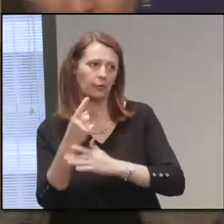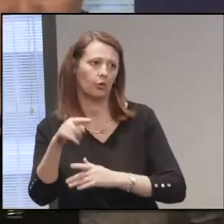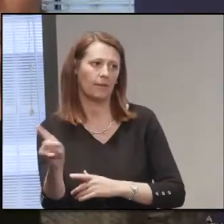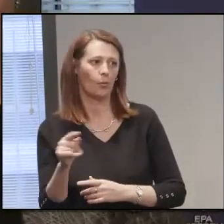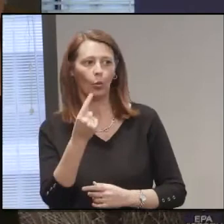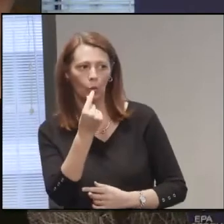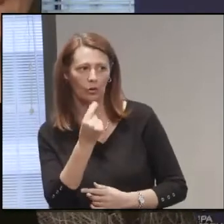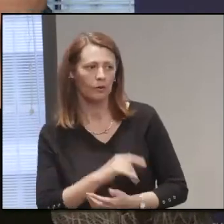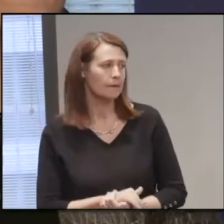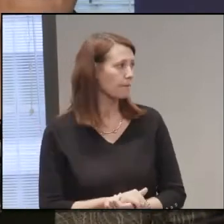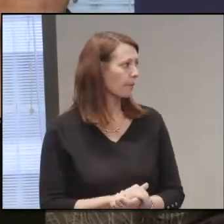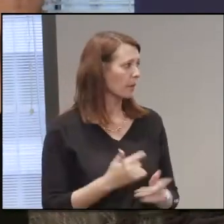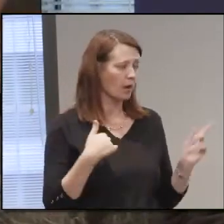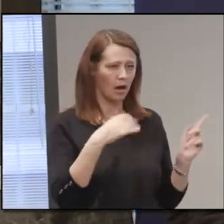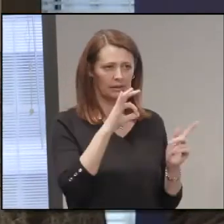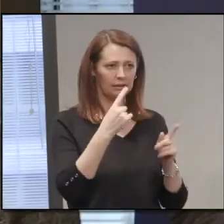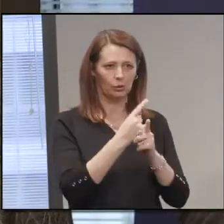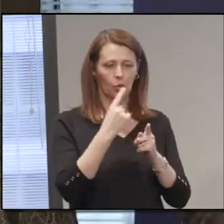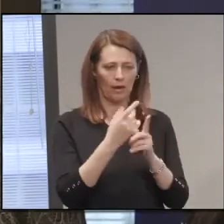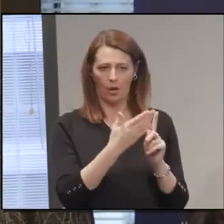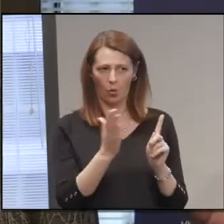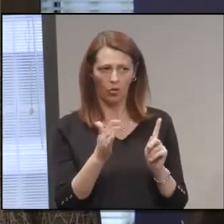I mean, I didn't talk about it at all because it's a whole